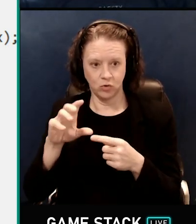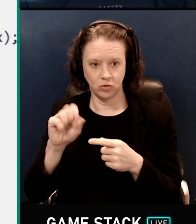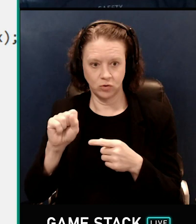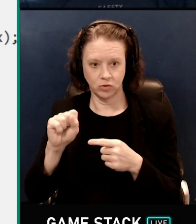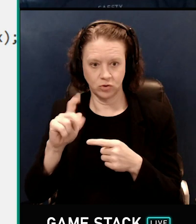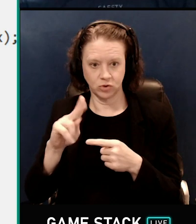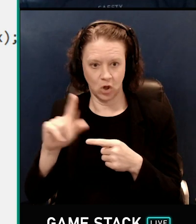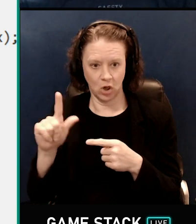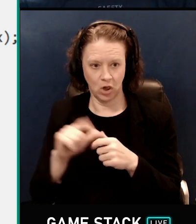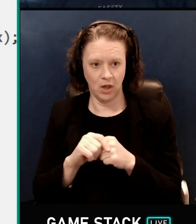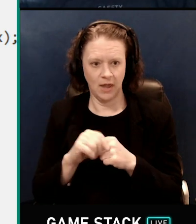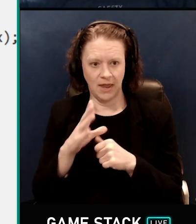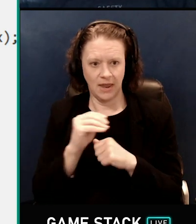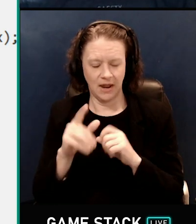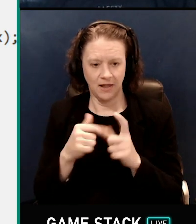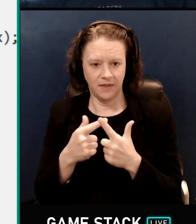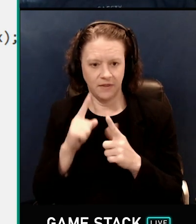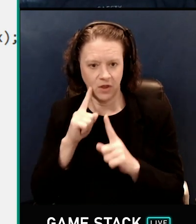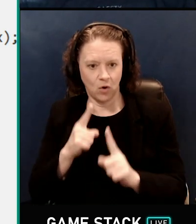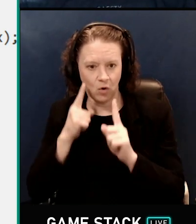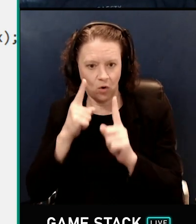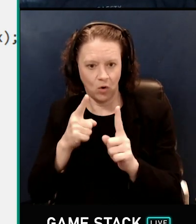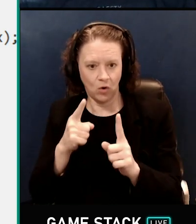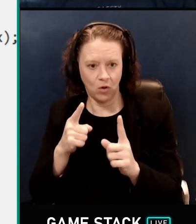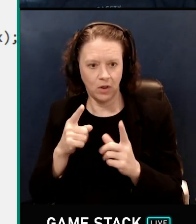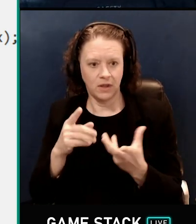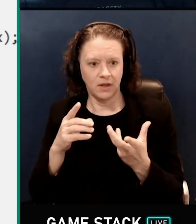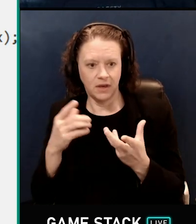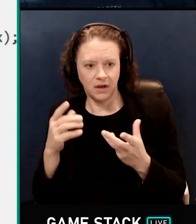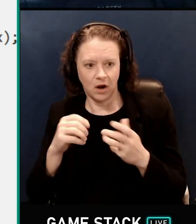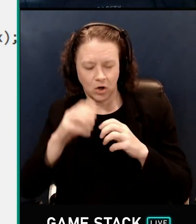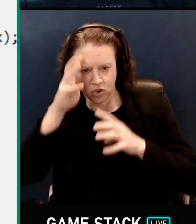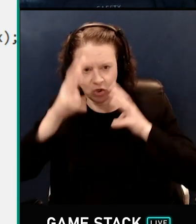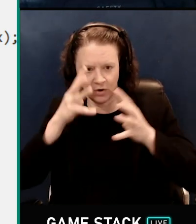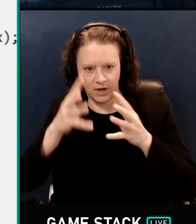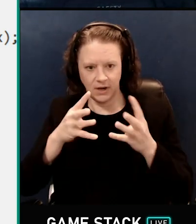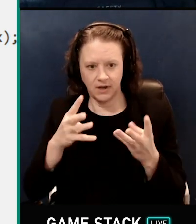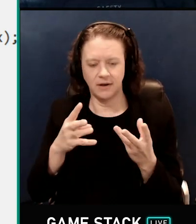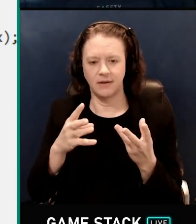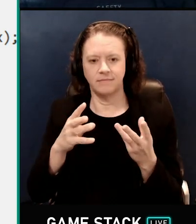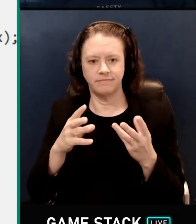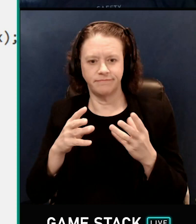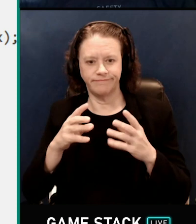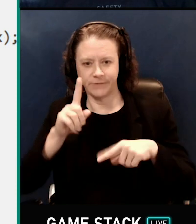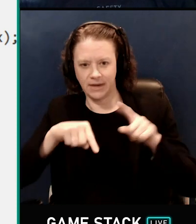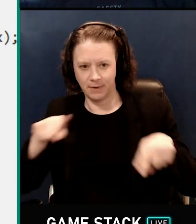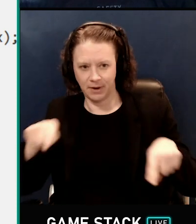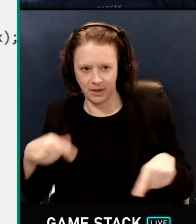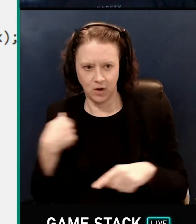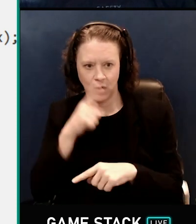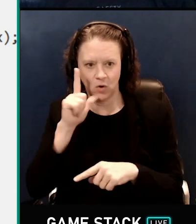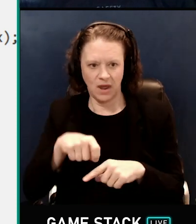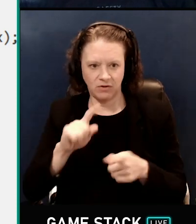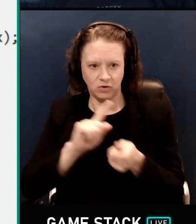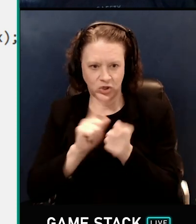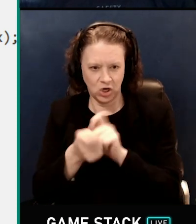But the cool part is since the goals are generated dynamically using the game state, we don't have to change any of this code when